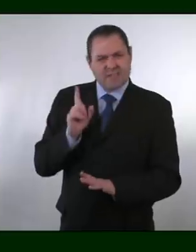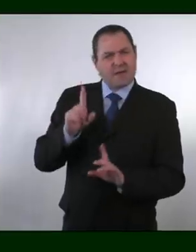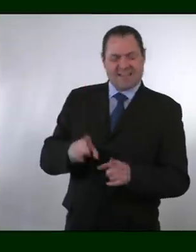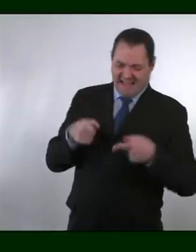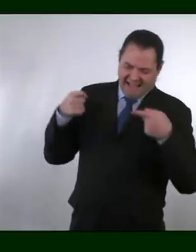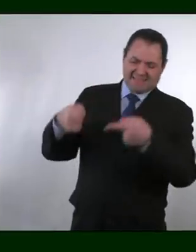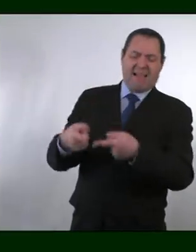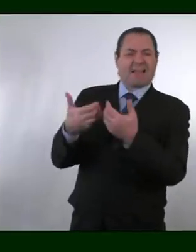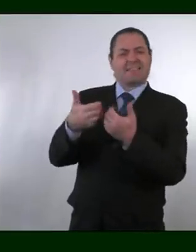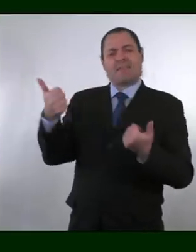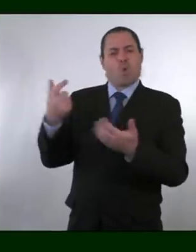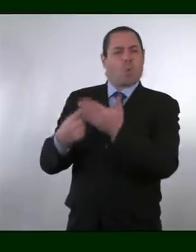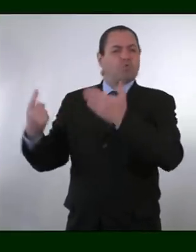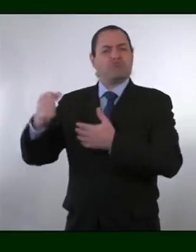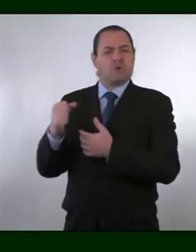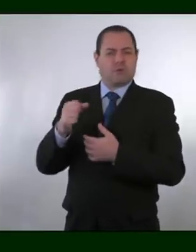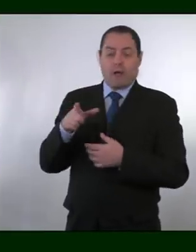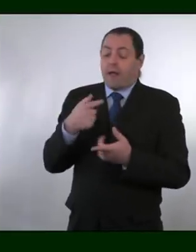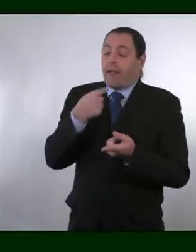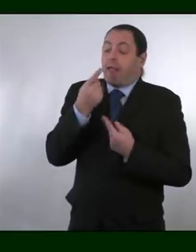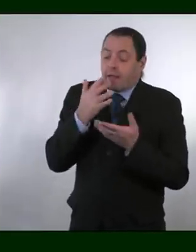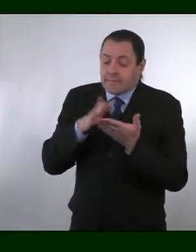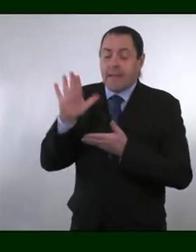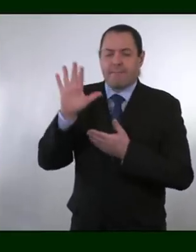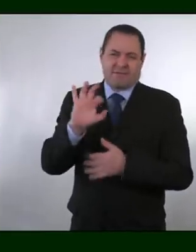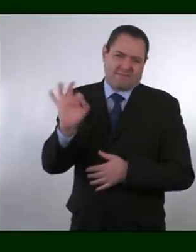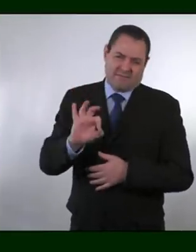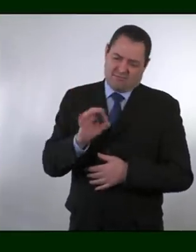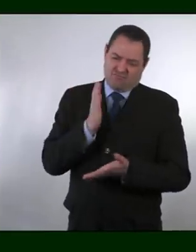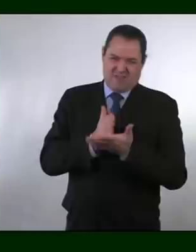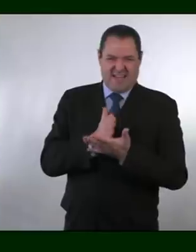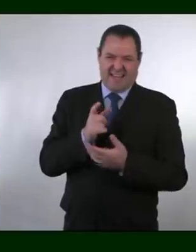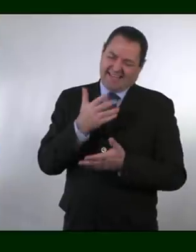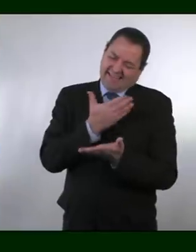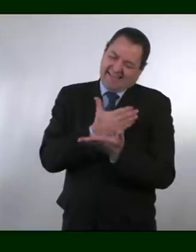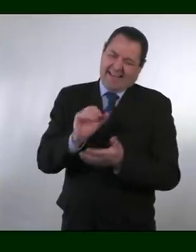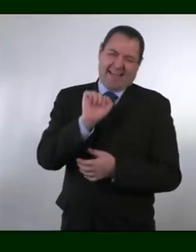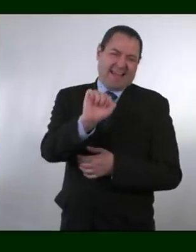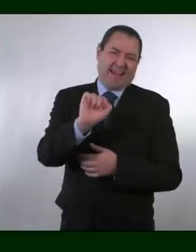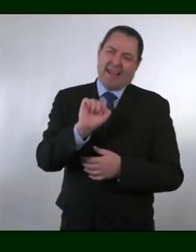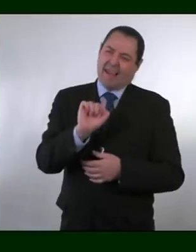was not just a slip of the tongue; it was a slip of the Tory mask. The chasm between Westminster